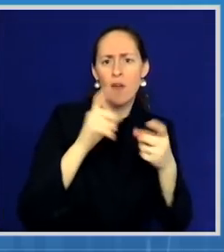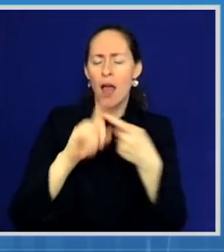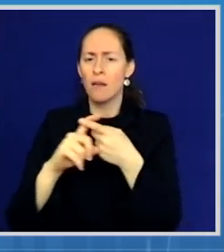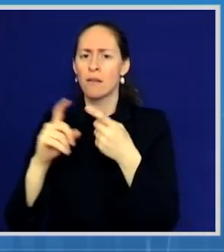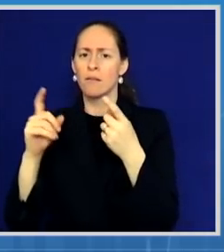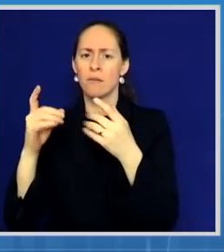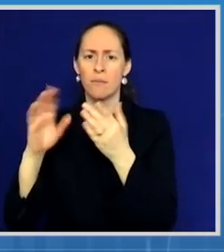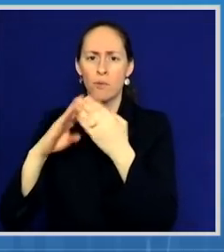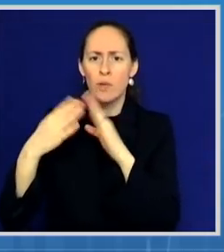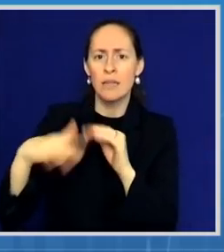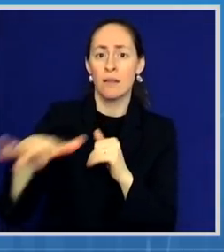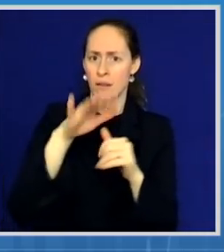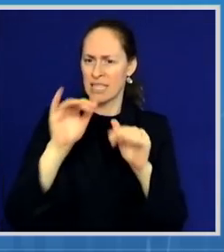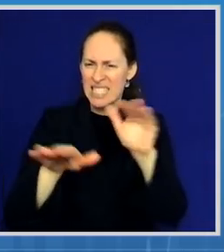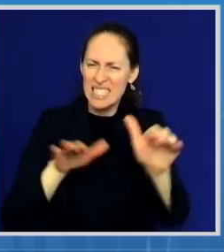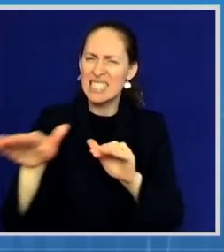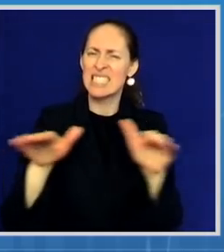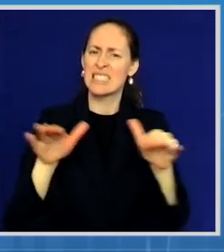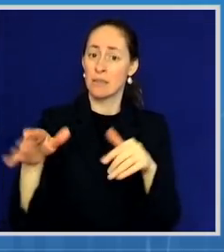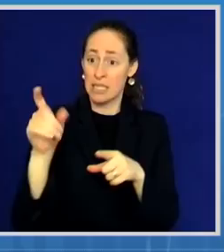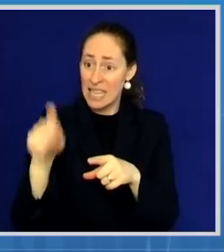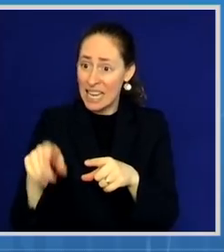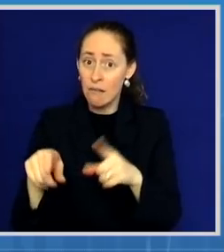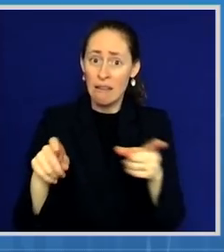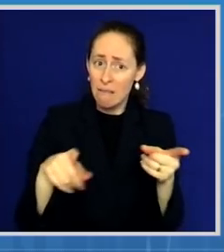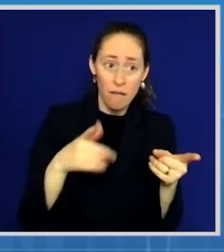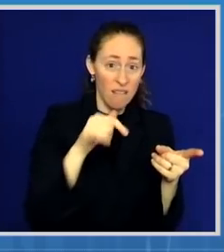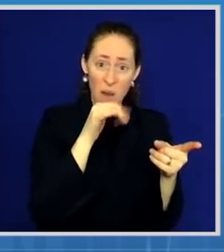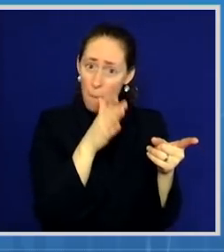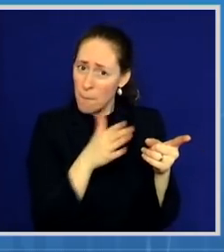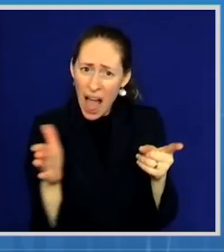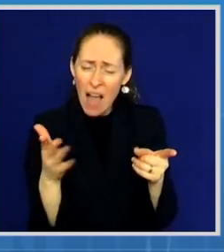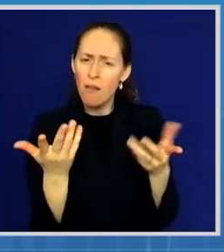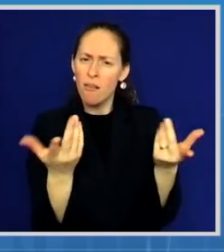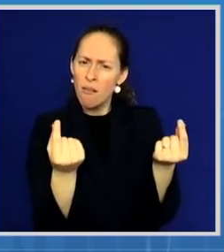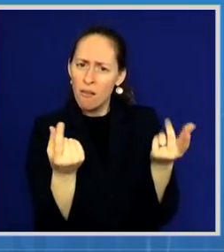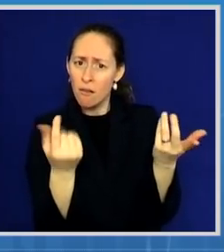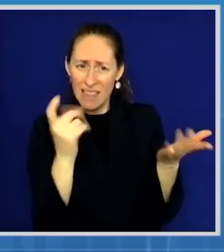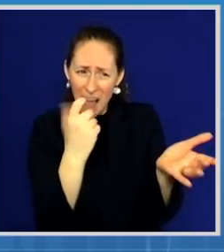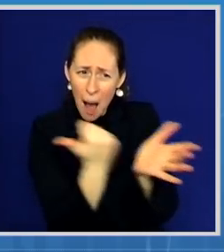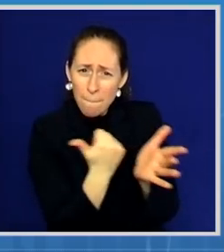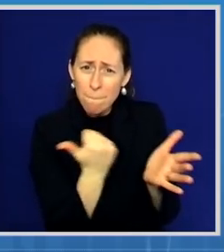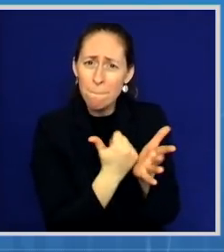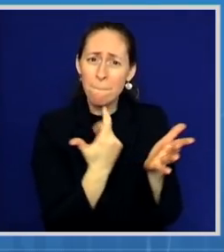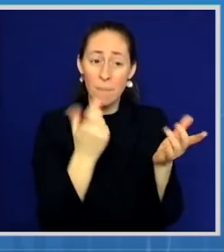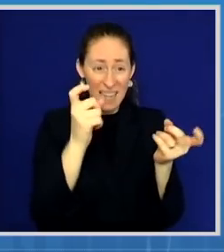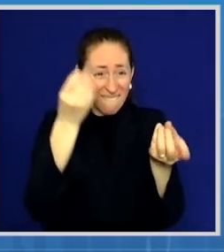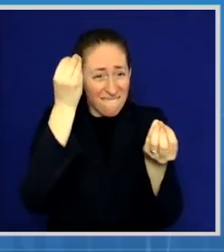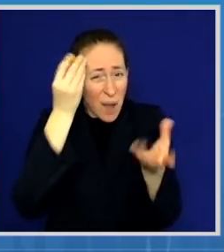And if they don't have a plan, we need to ask them to do they need information, to help them get information. If they need help make an appointment,